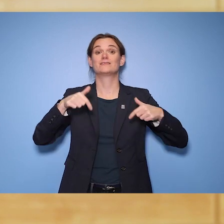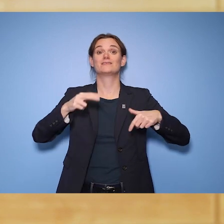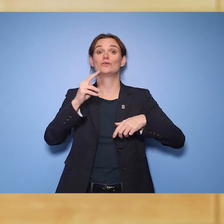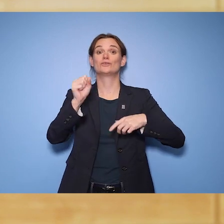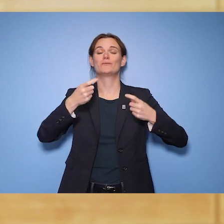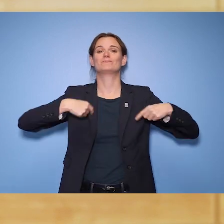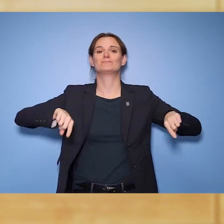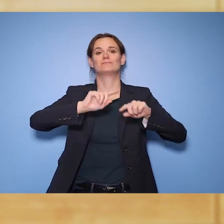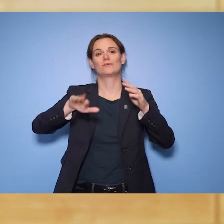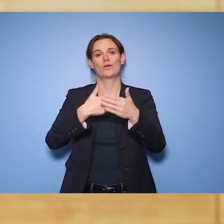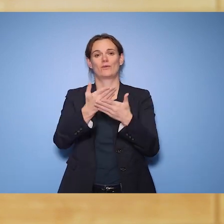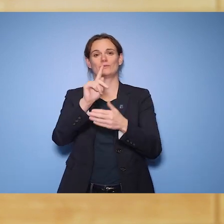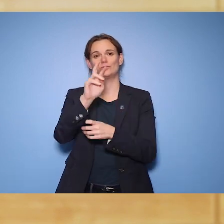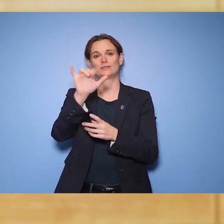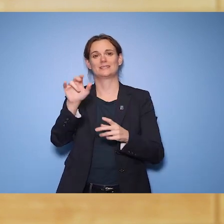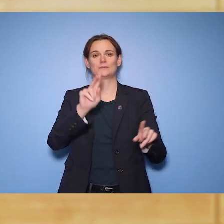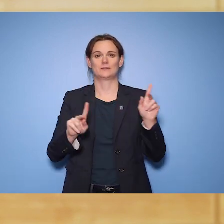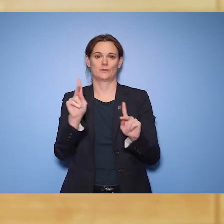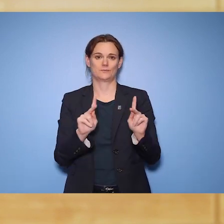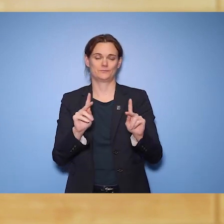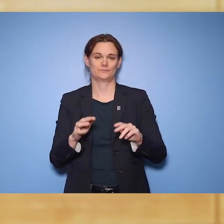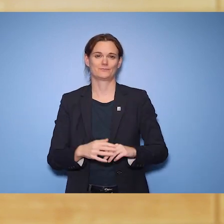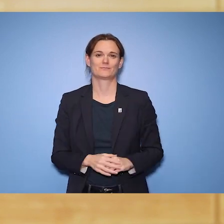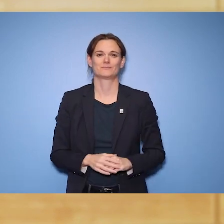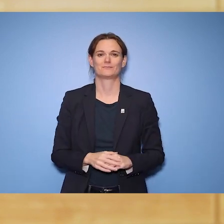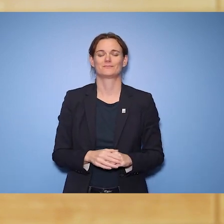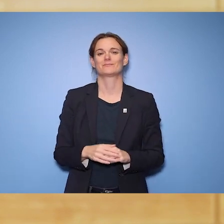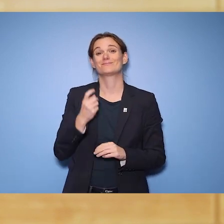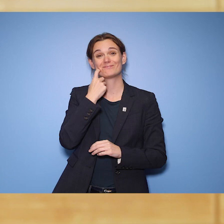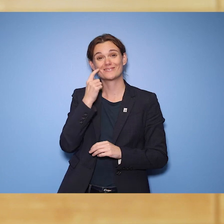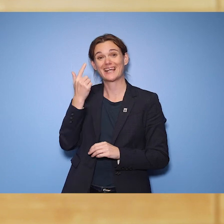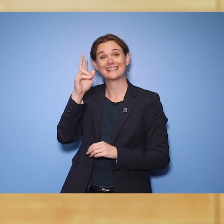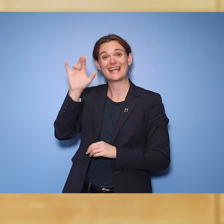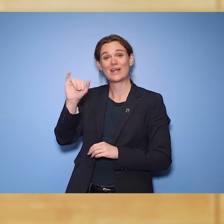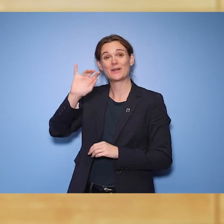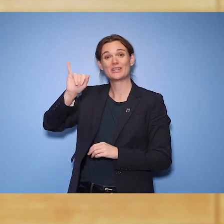we are all treaty people. And I want to thank elder Gary Joseph for that meaningful